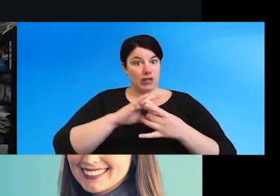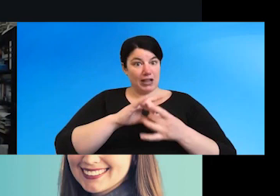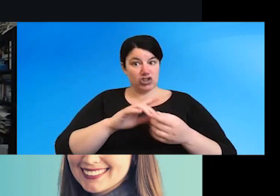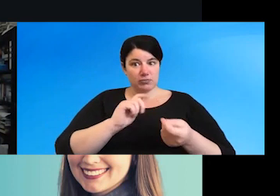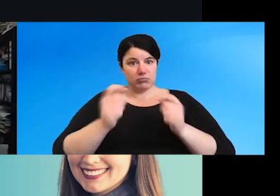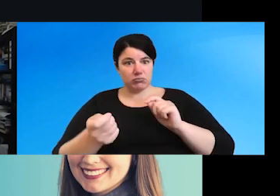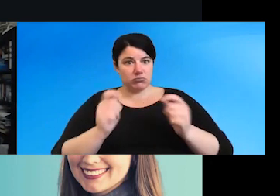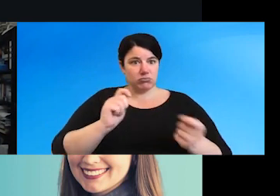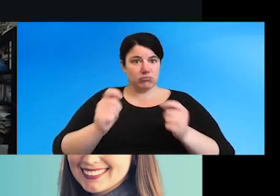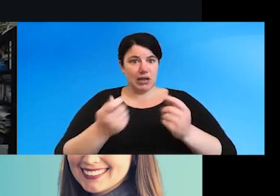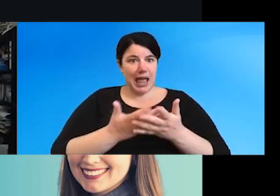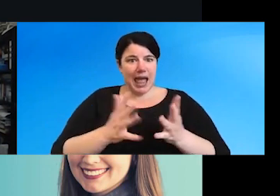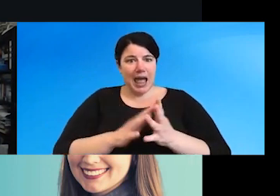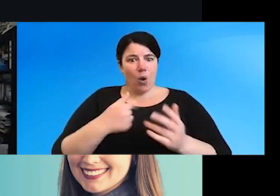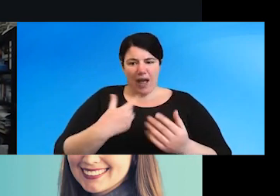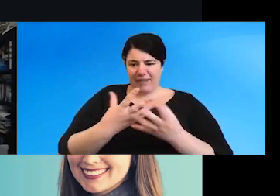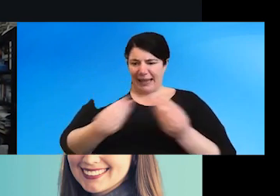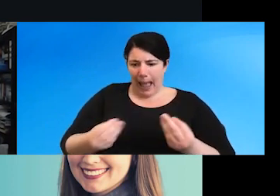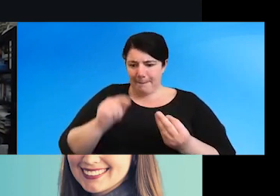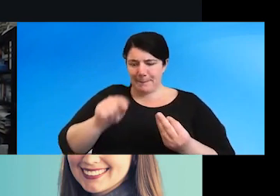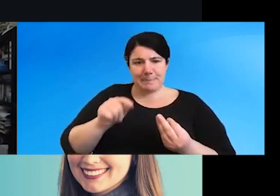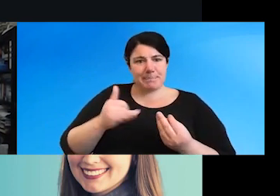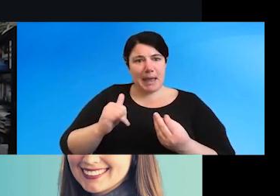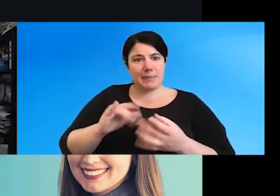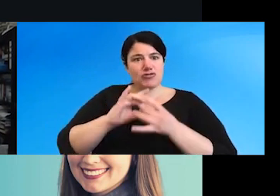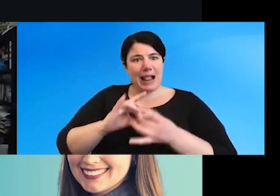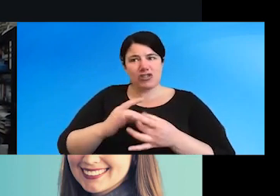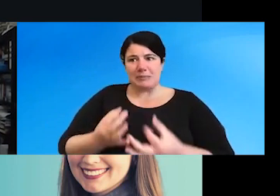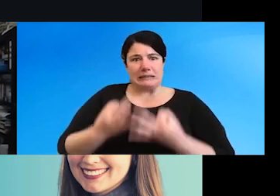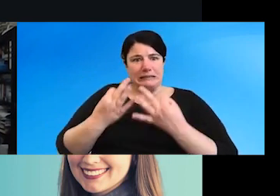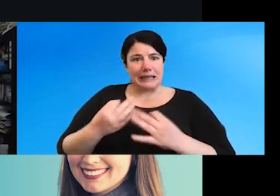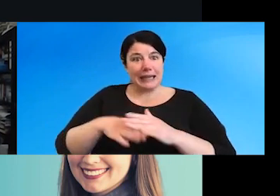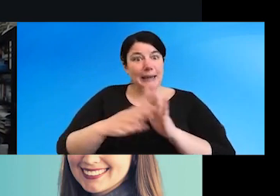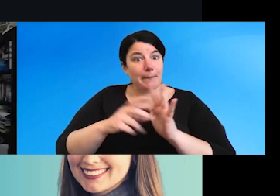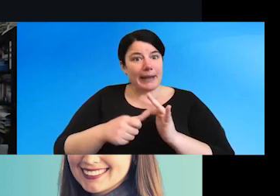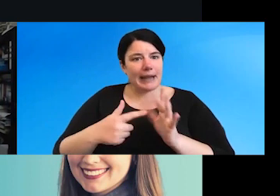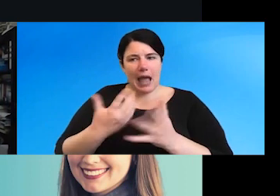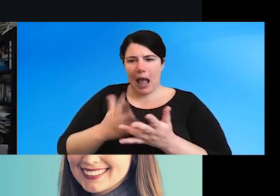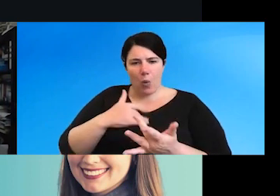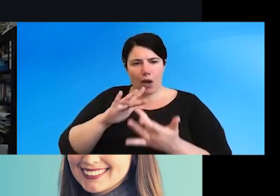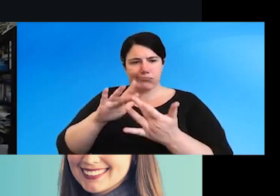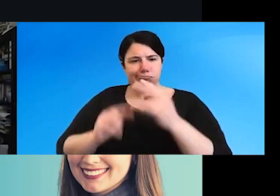If there's gaps where relationships are missing, where it would be really helpful for you to